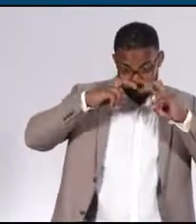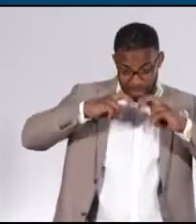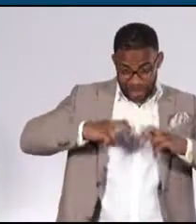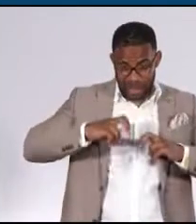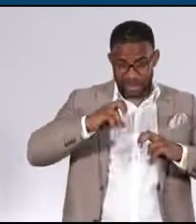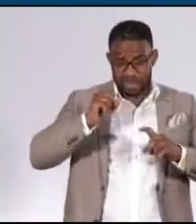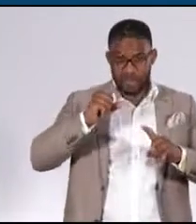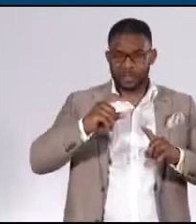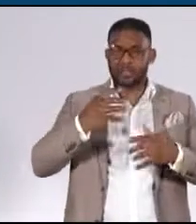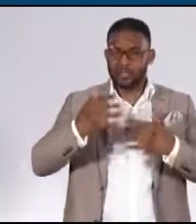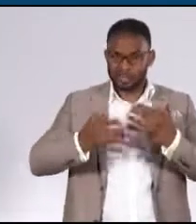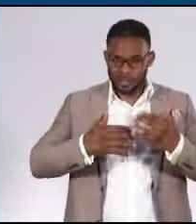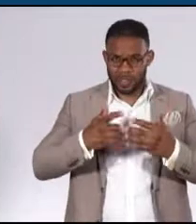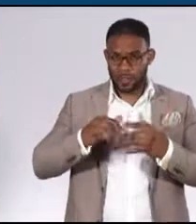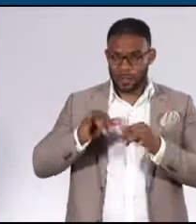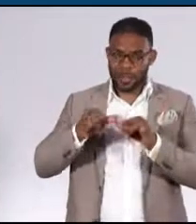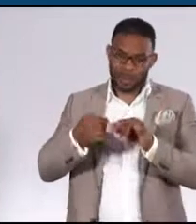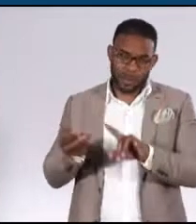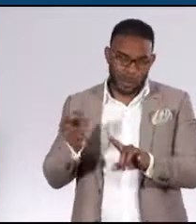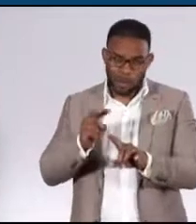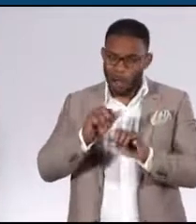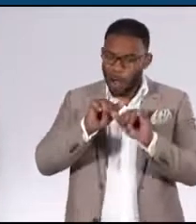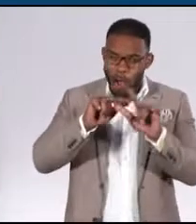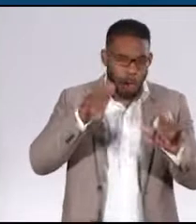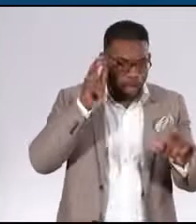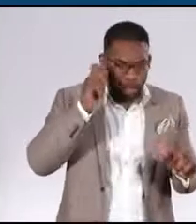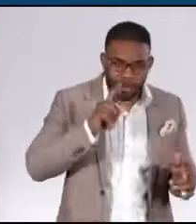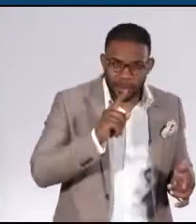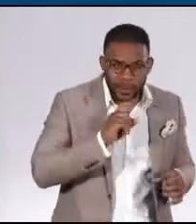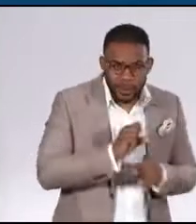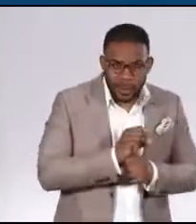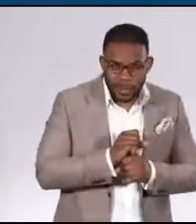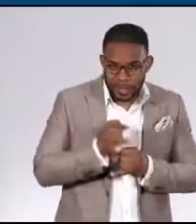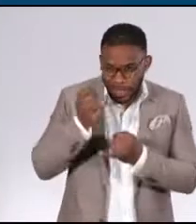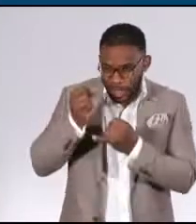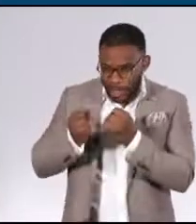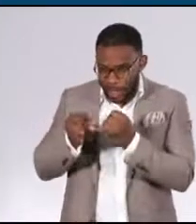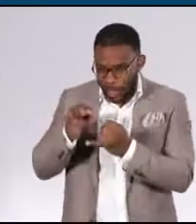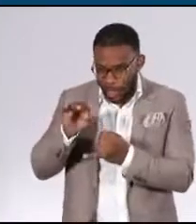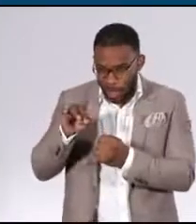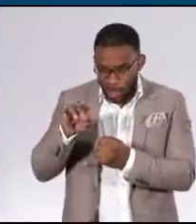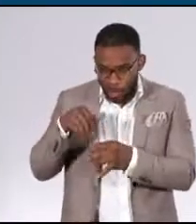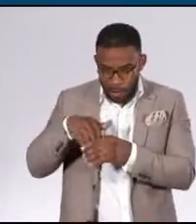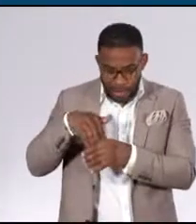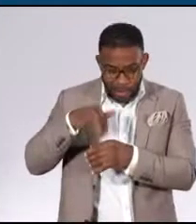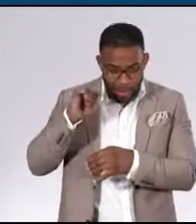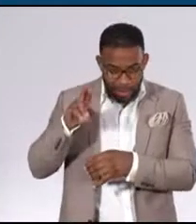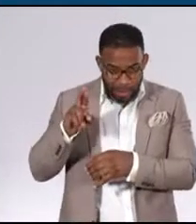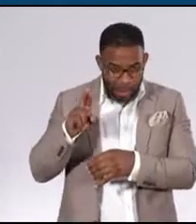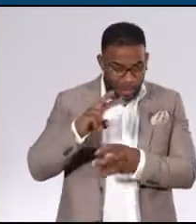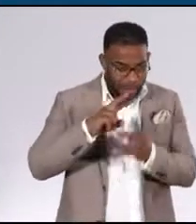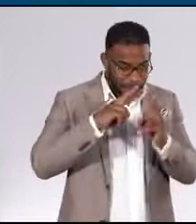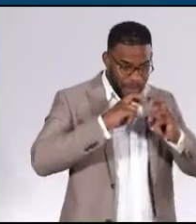so From an engineering point of view, all hearing is is really encoding in the inner ear and decoding in the brain.